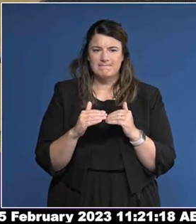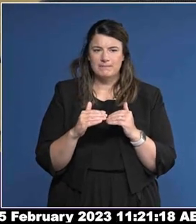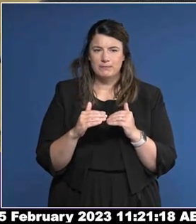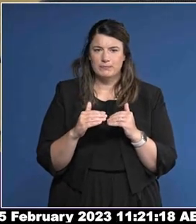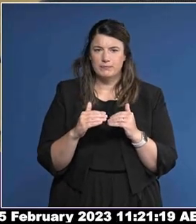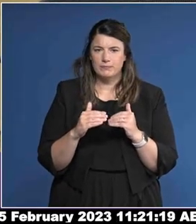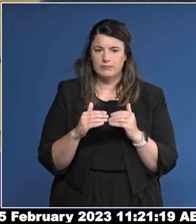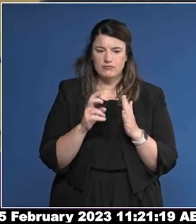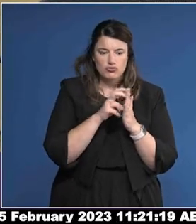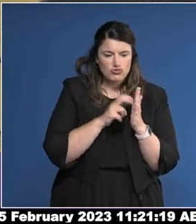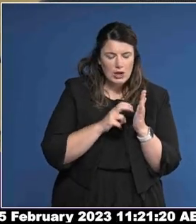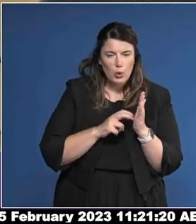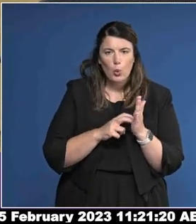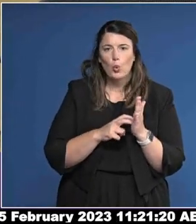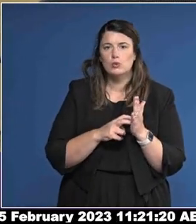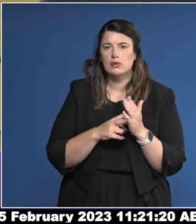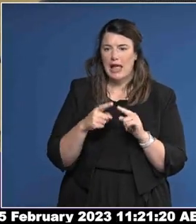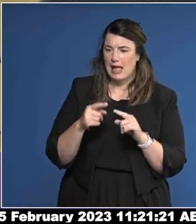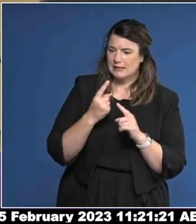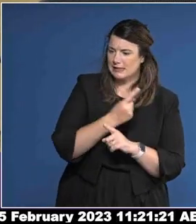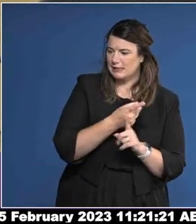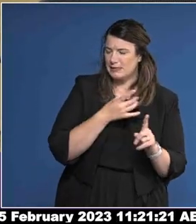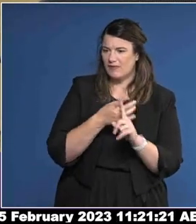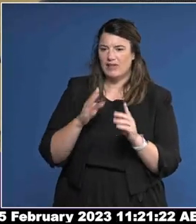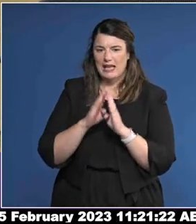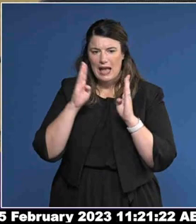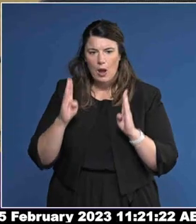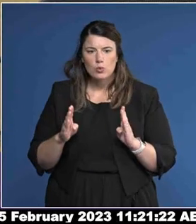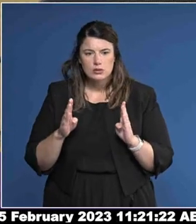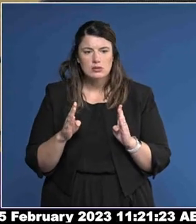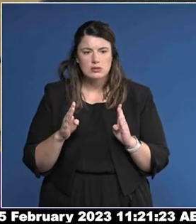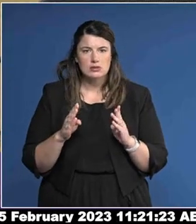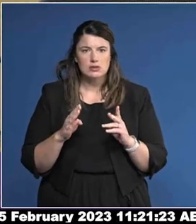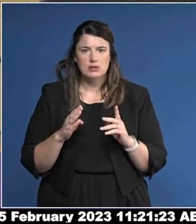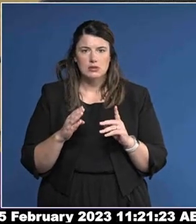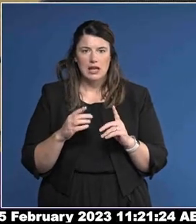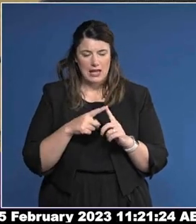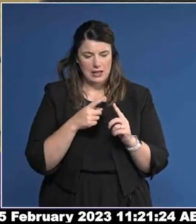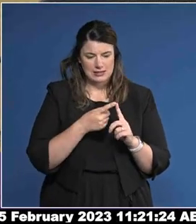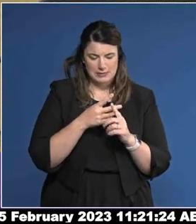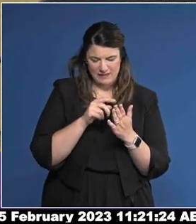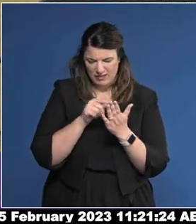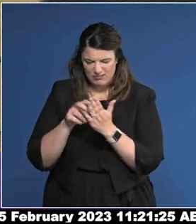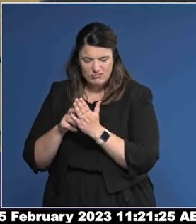the - at local sites, so within the group home, and then record-keeping in terms of the centralised system.